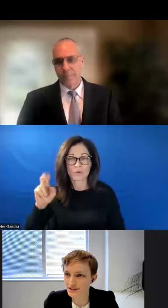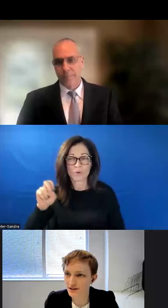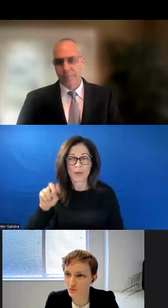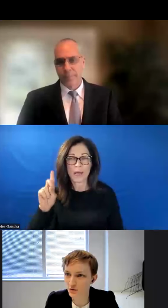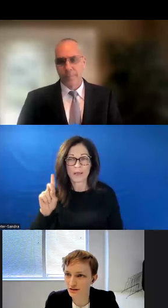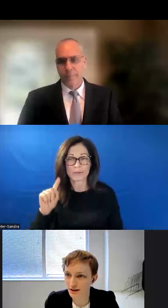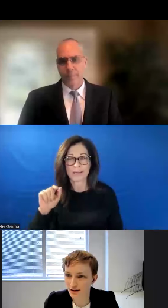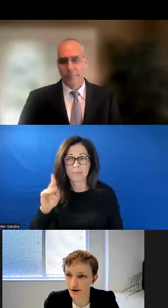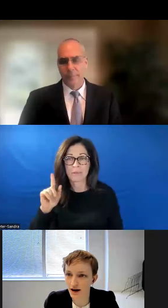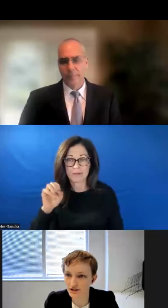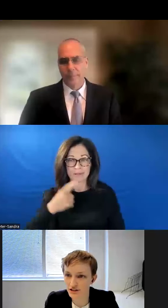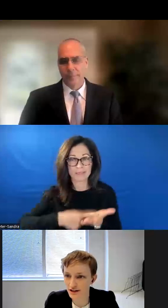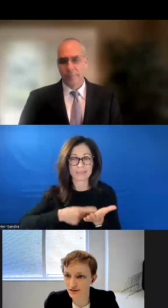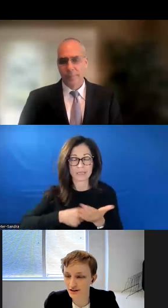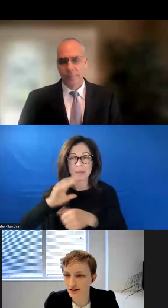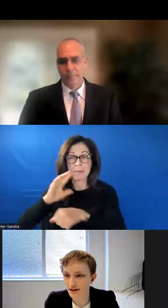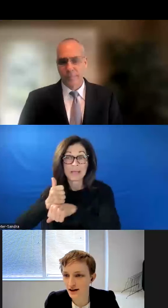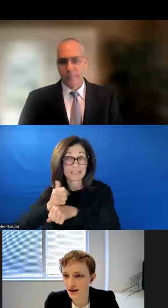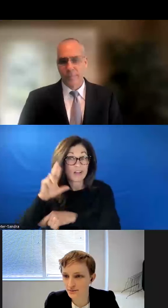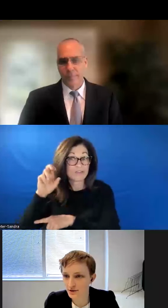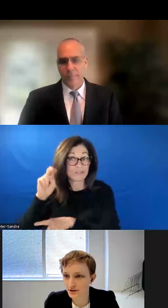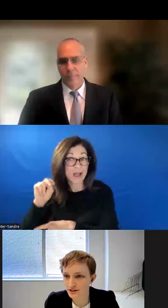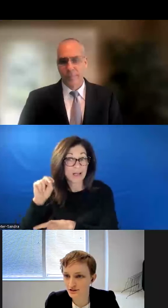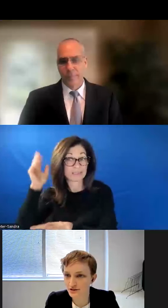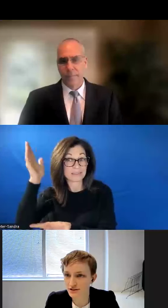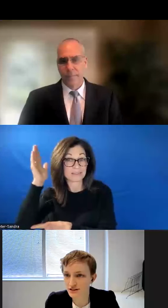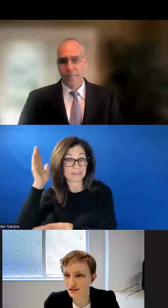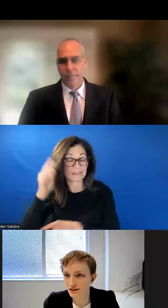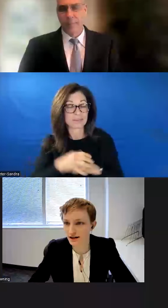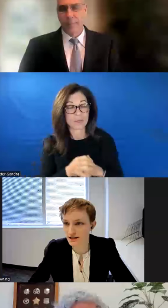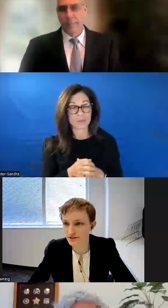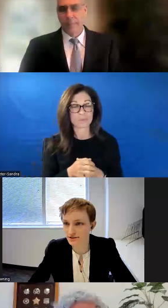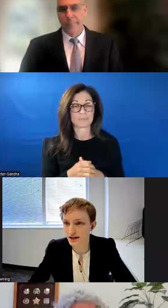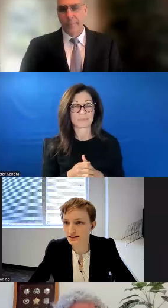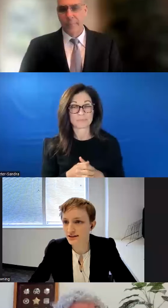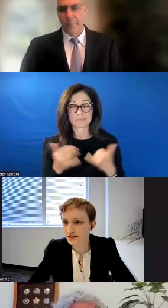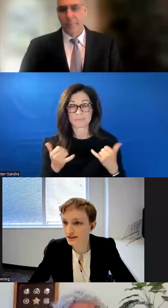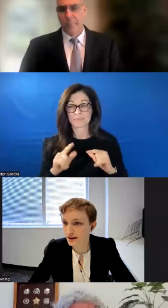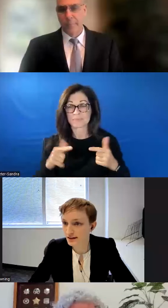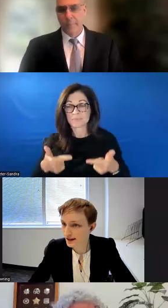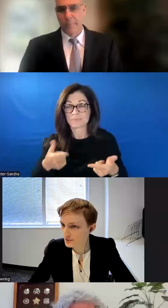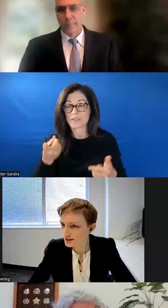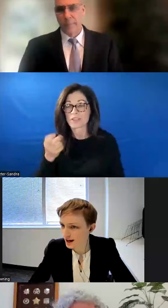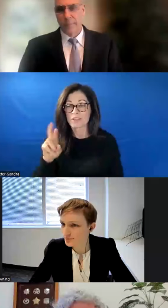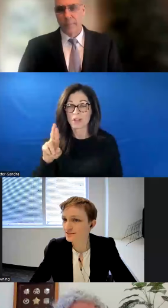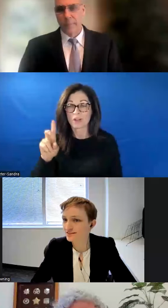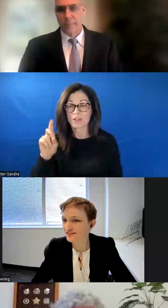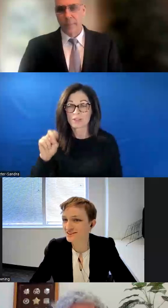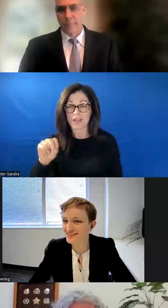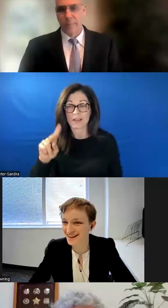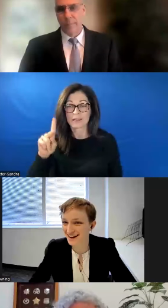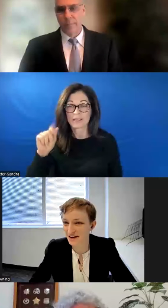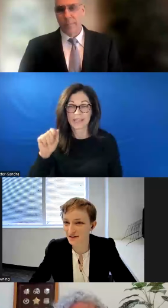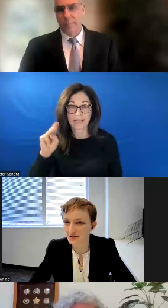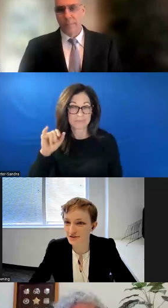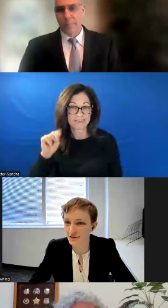BASED ON WHAT RON SHARED. SO I AM GOING TO TURN TO DOCTOR DON KAMIN FIRST, WHO IS THE